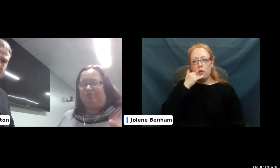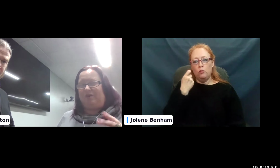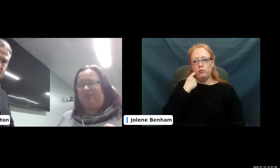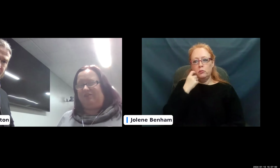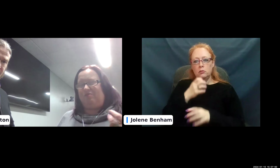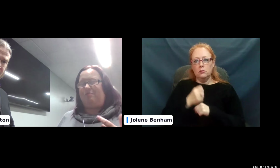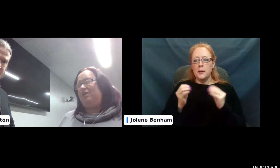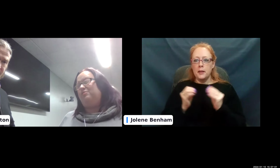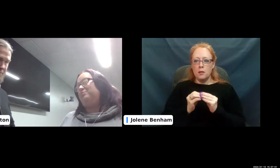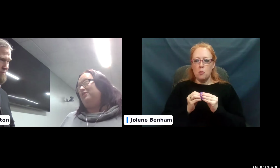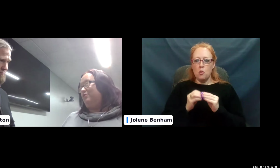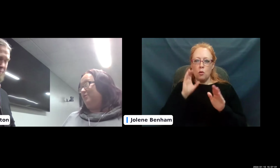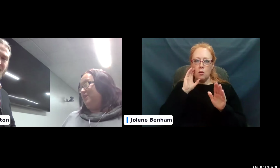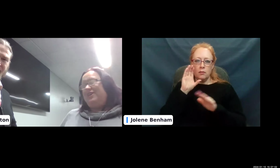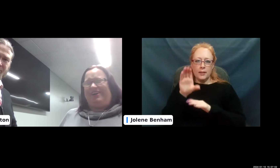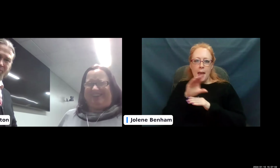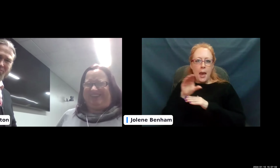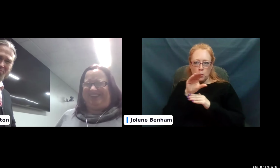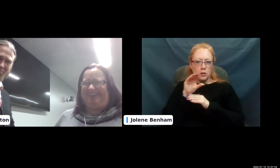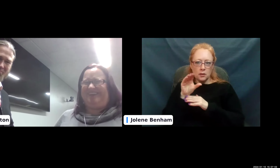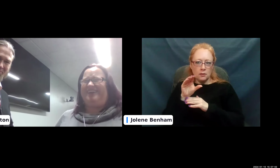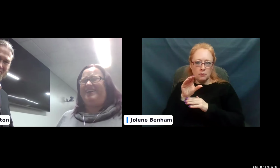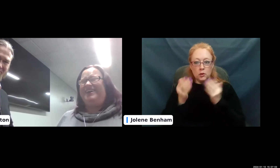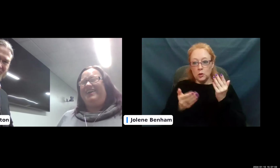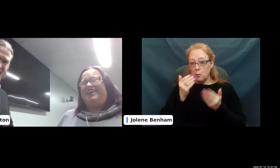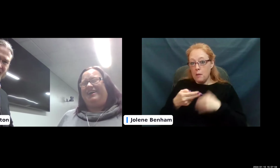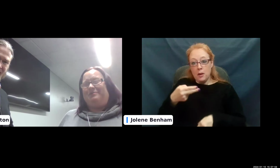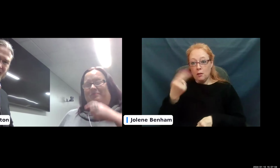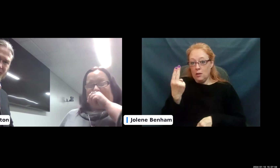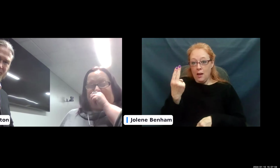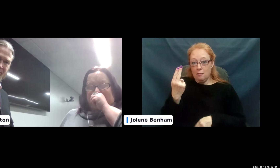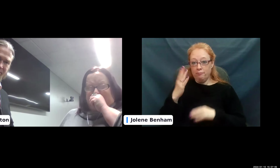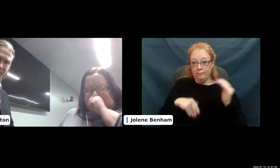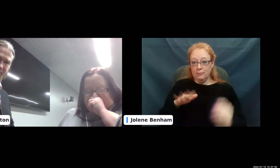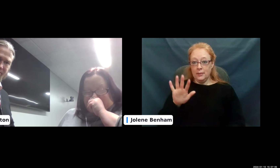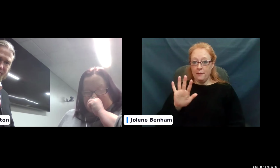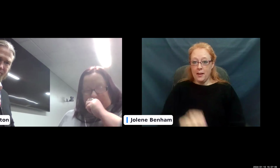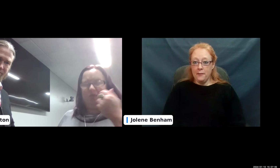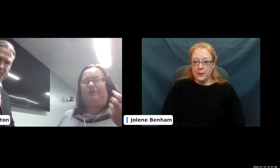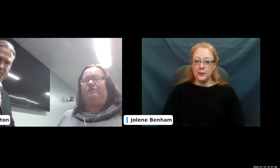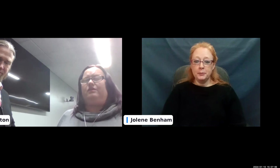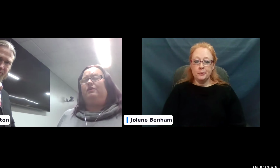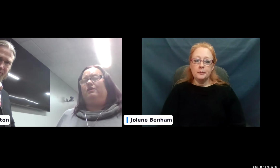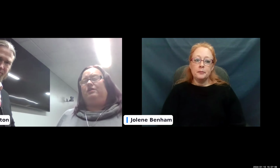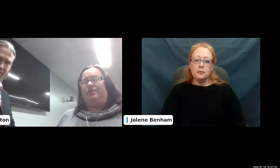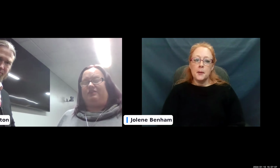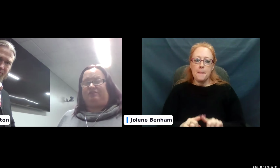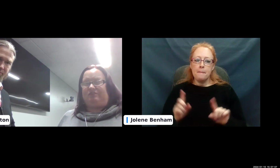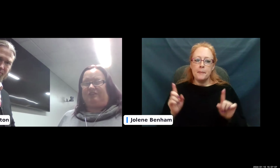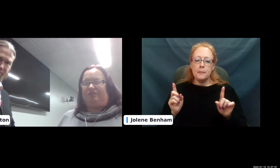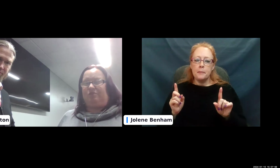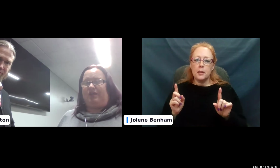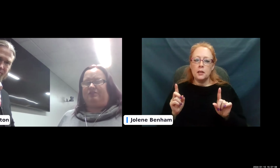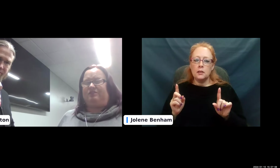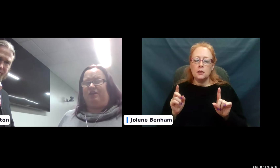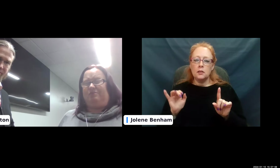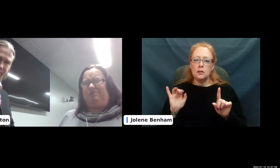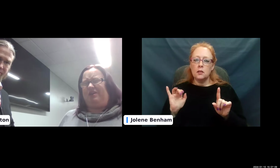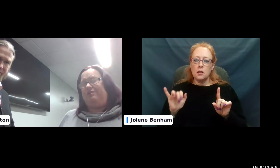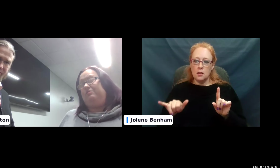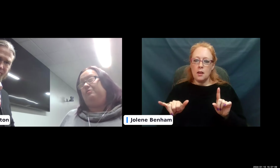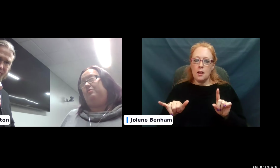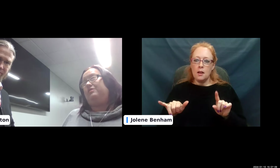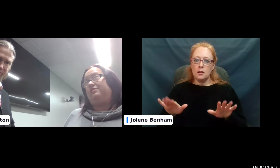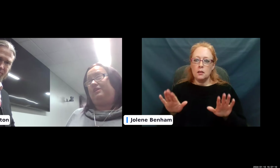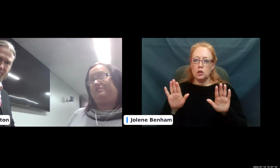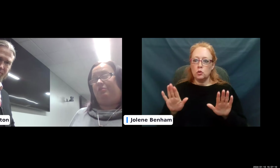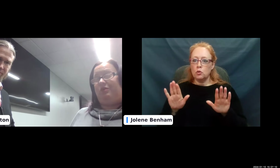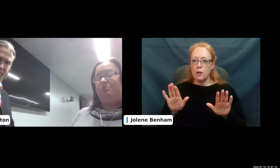5 X.